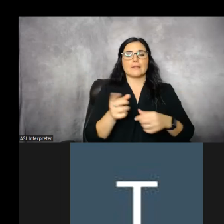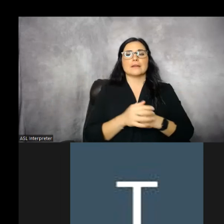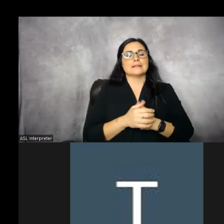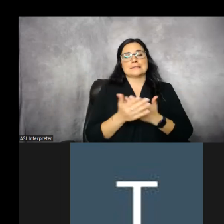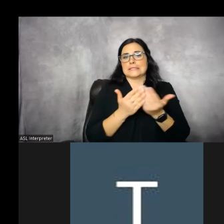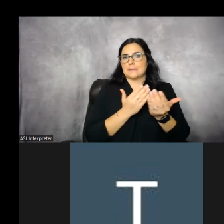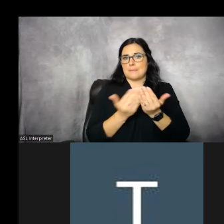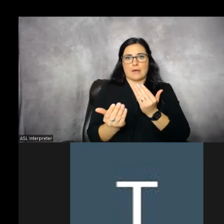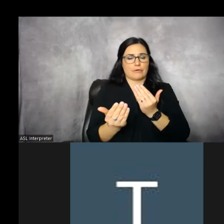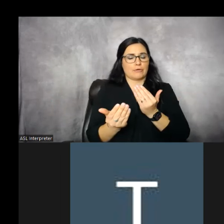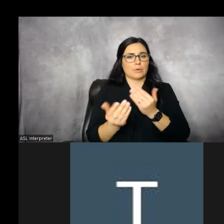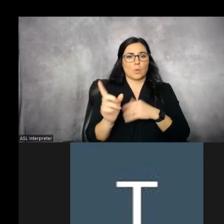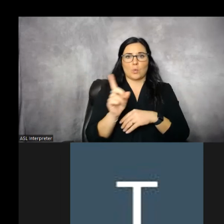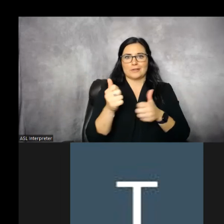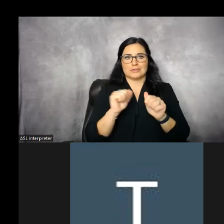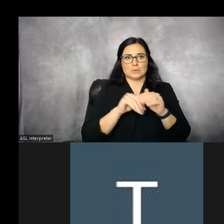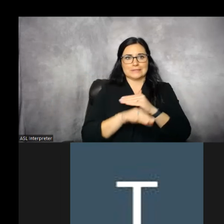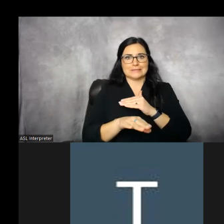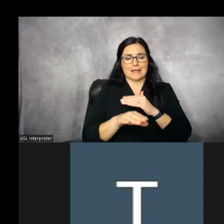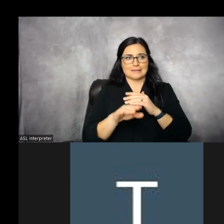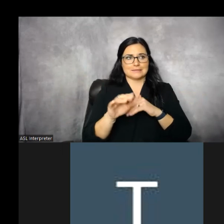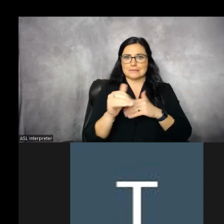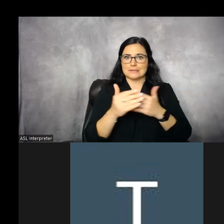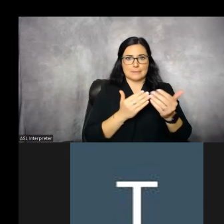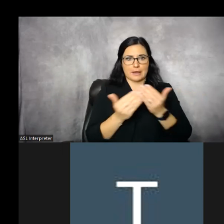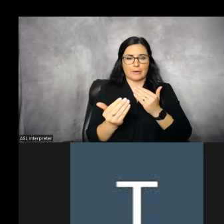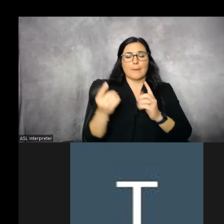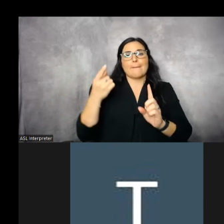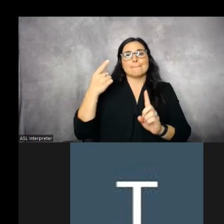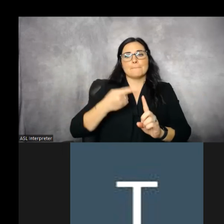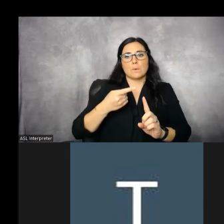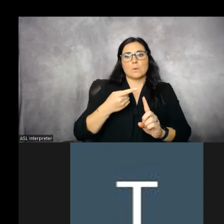from where they're trying to access it from. What we're talking about here are technologies